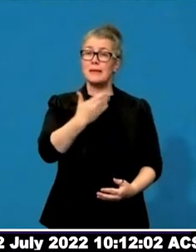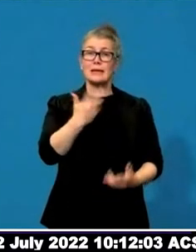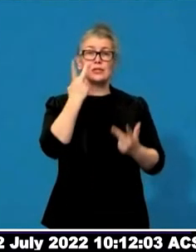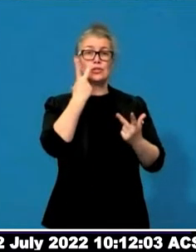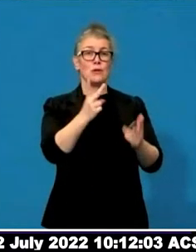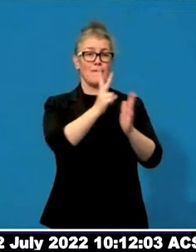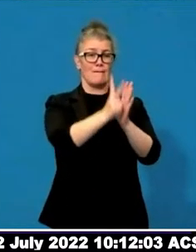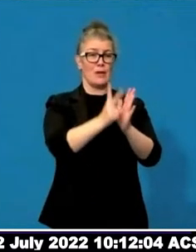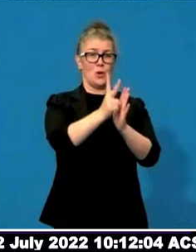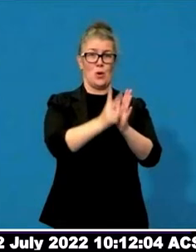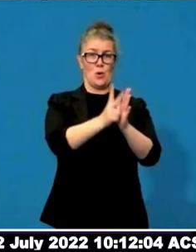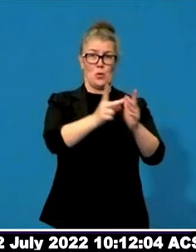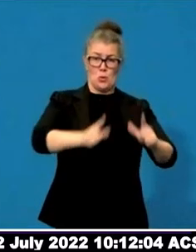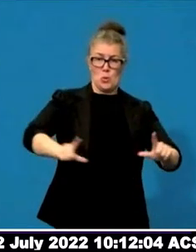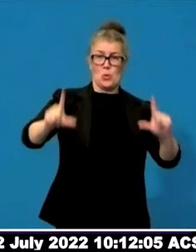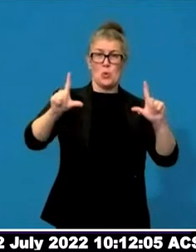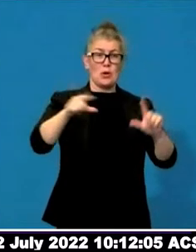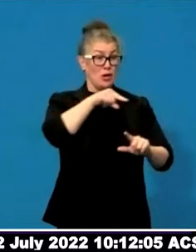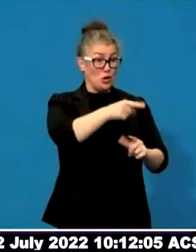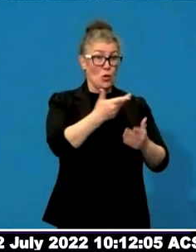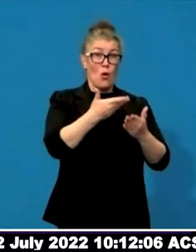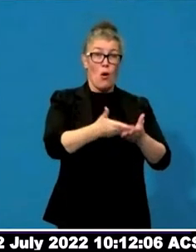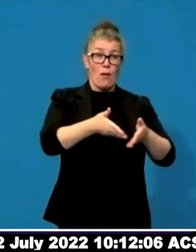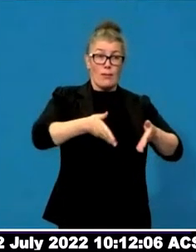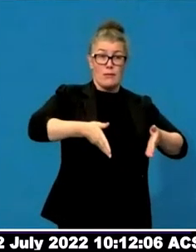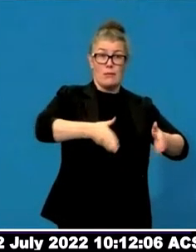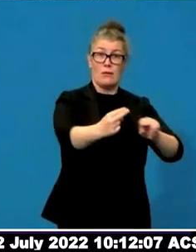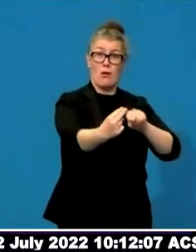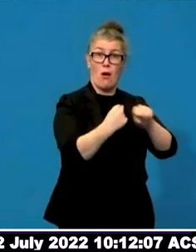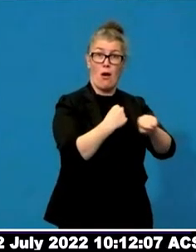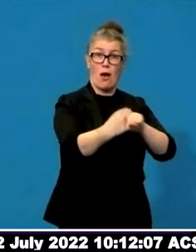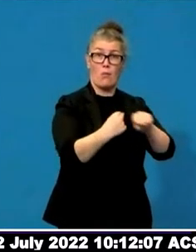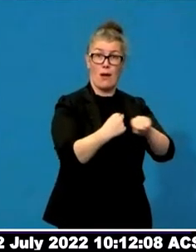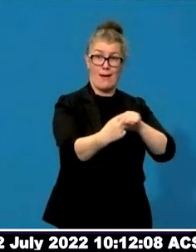crossing the Barkly Highway, which is the big highway that runs through Tennant Creek.